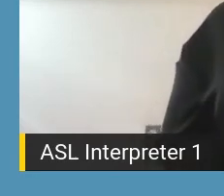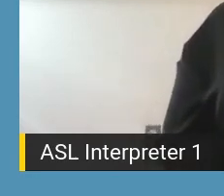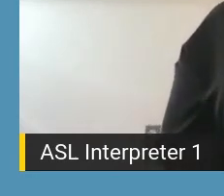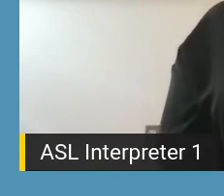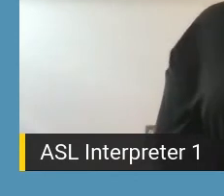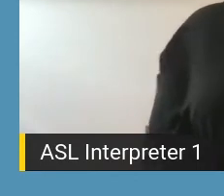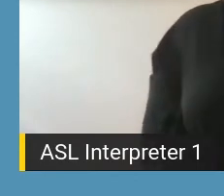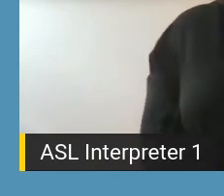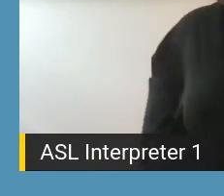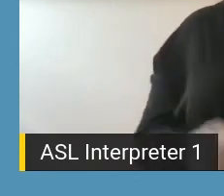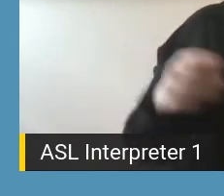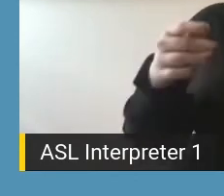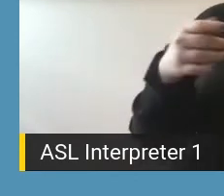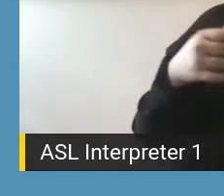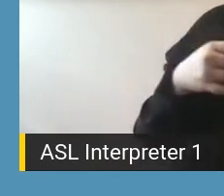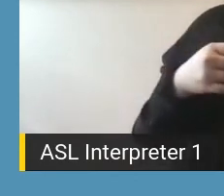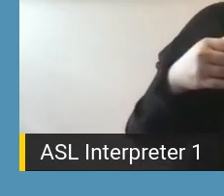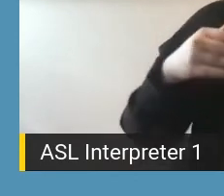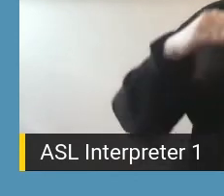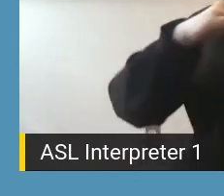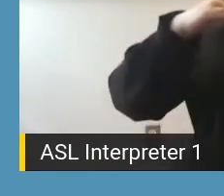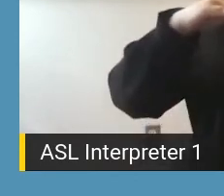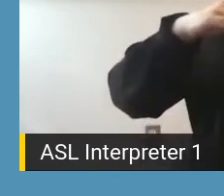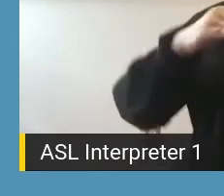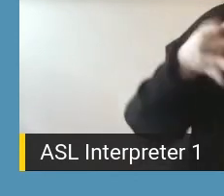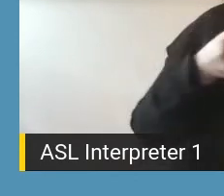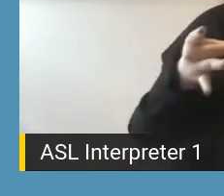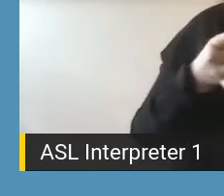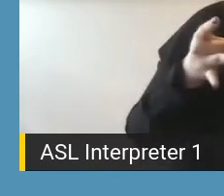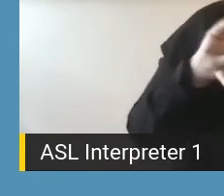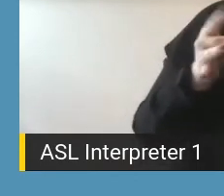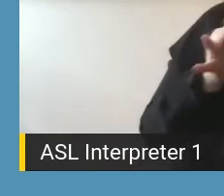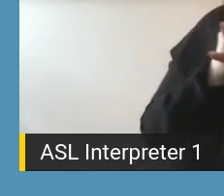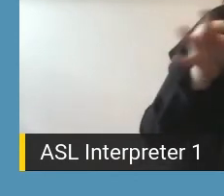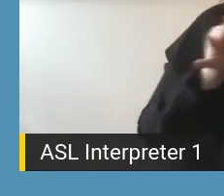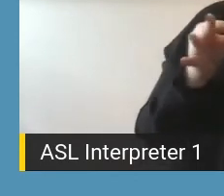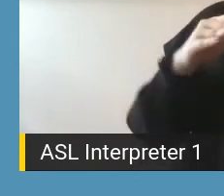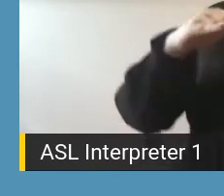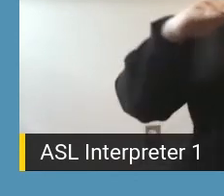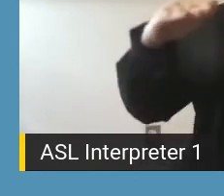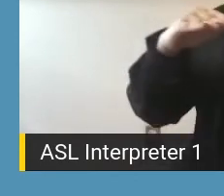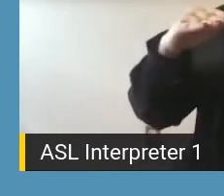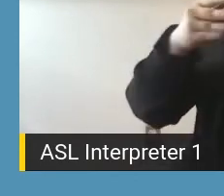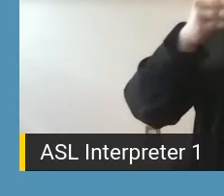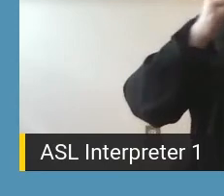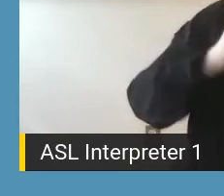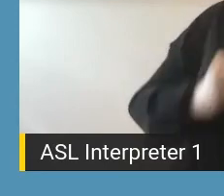description either in the app description or point people to a website we can find the